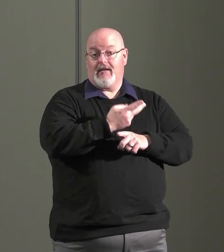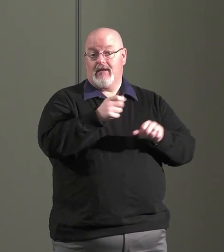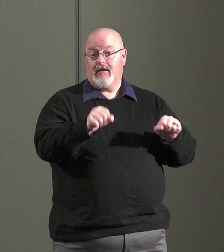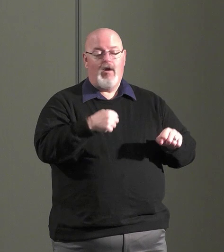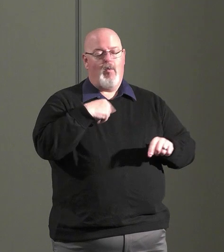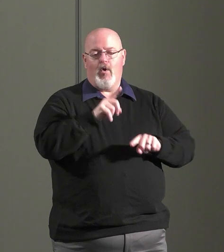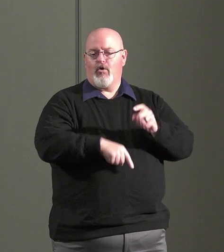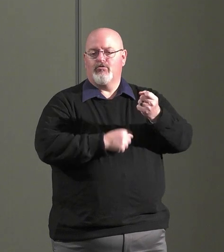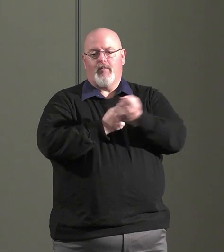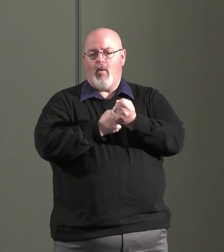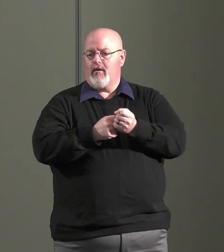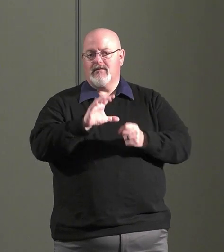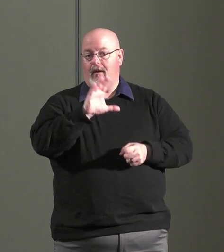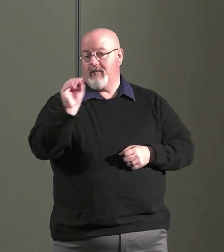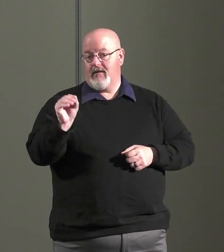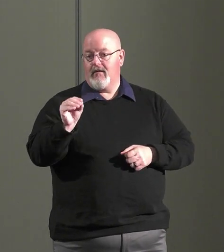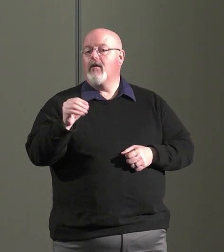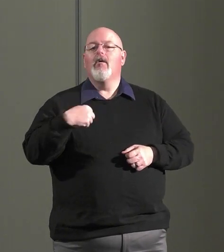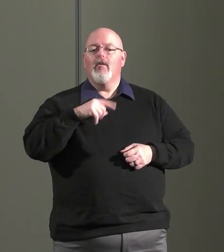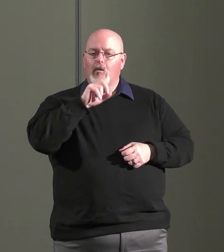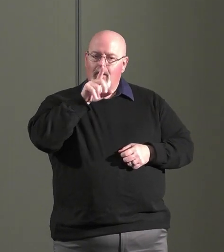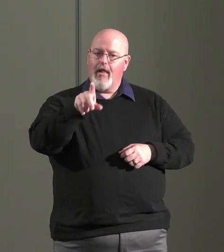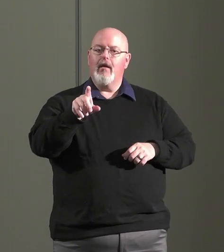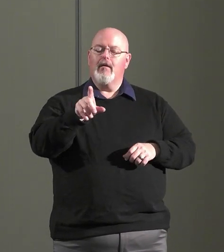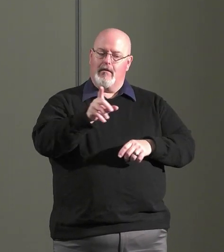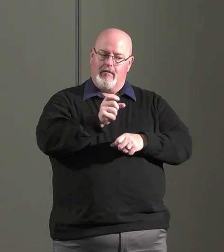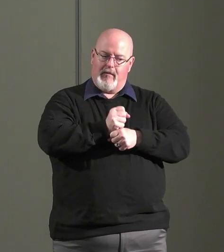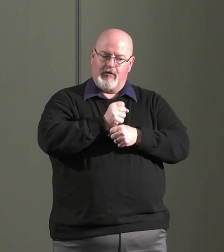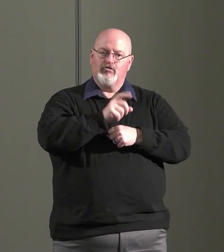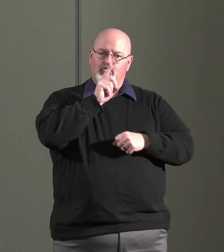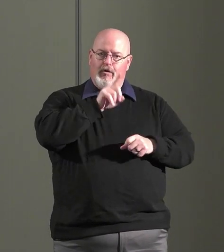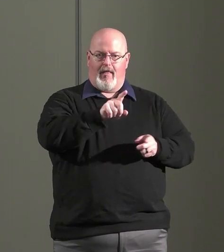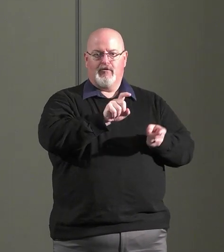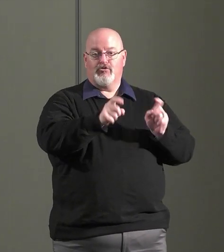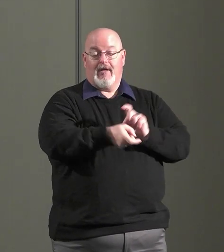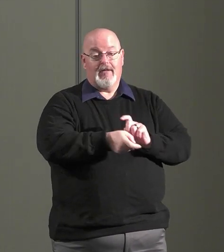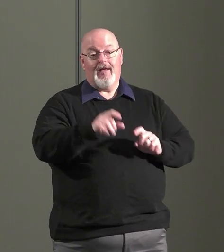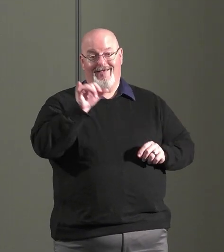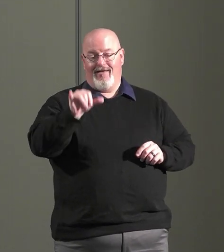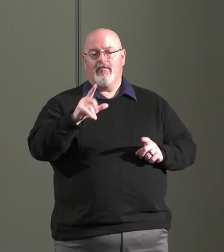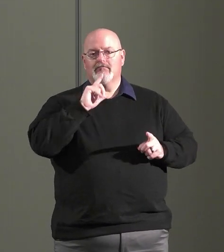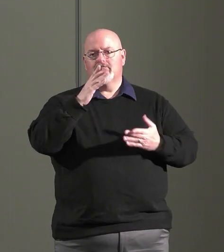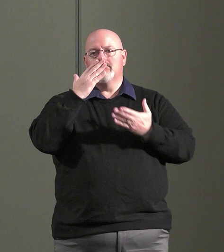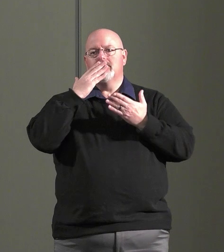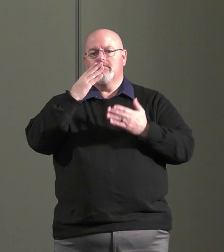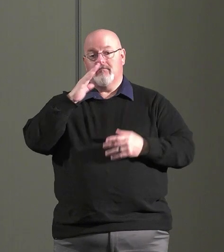it as a company we needed to make sure that changed. That is thanks to the beta